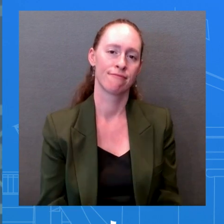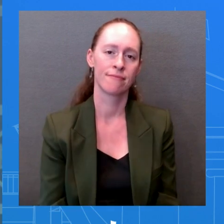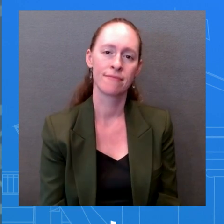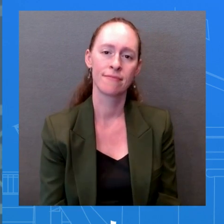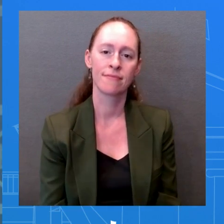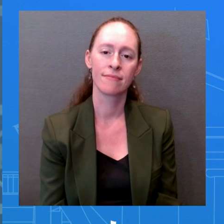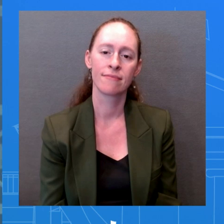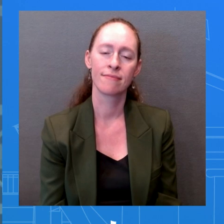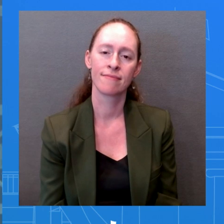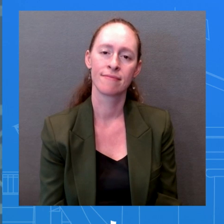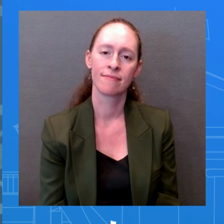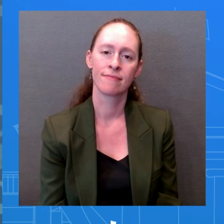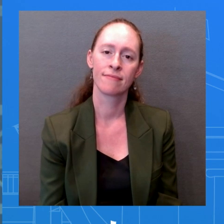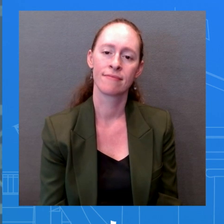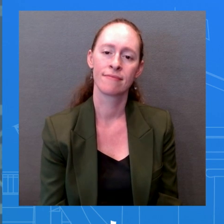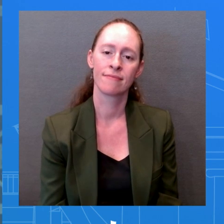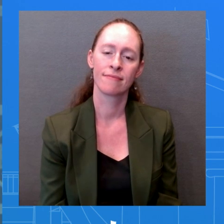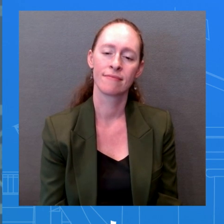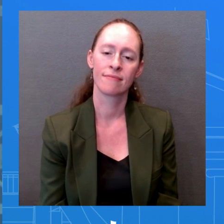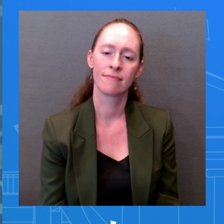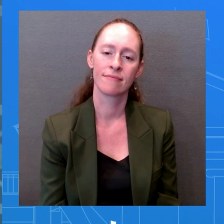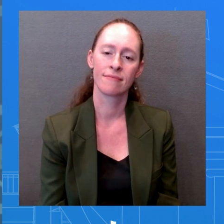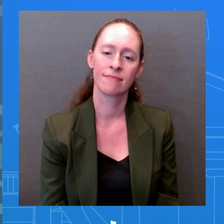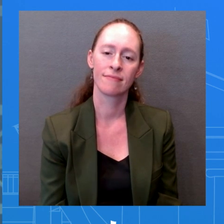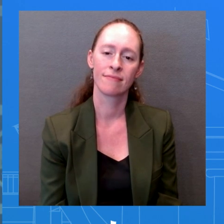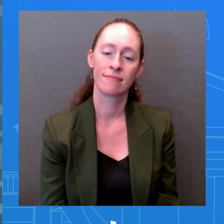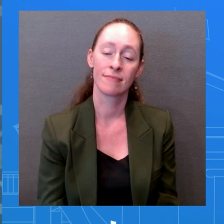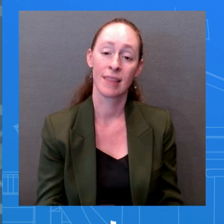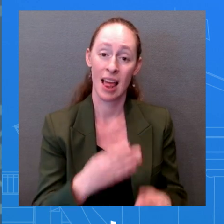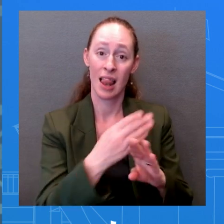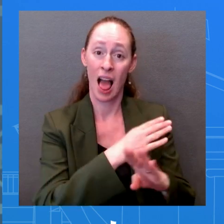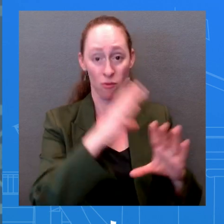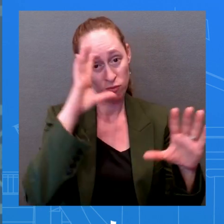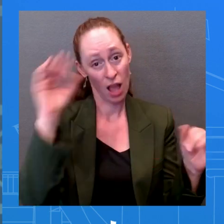that was ineffective and used -- a use of taxpayers' dollars.